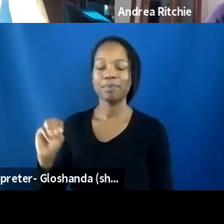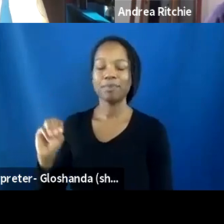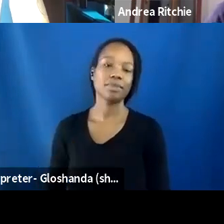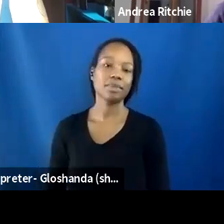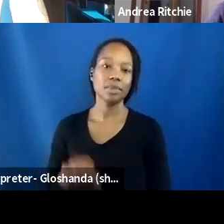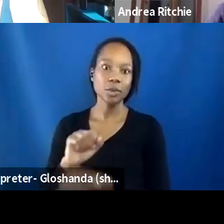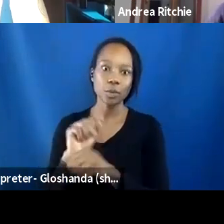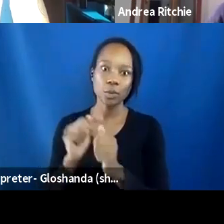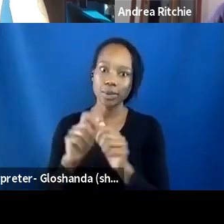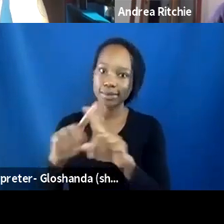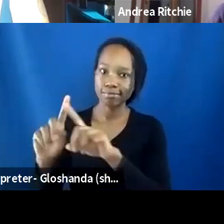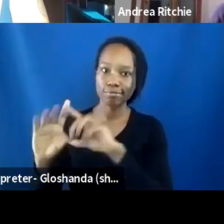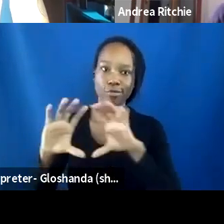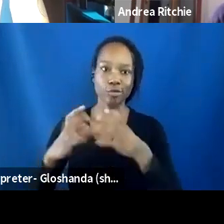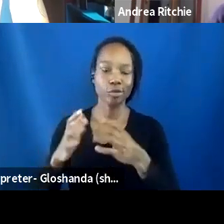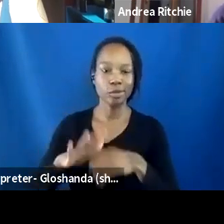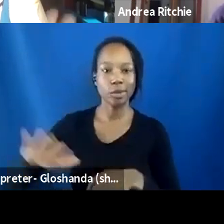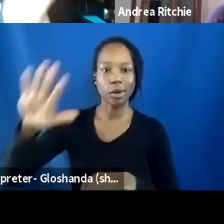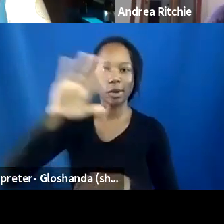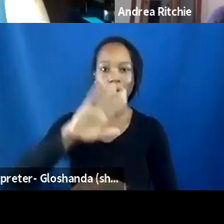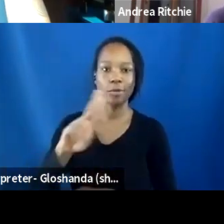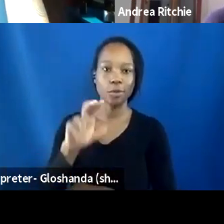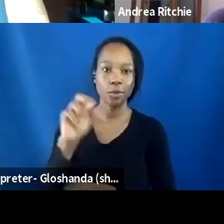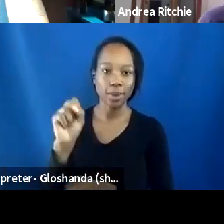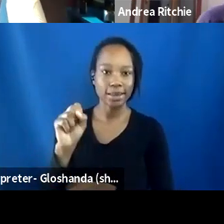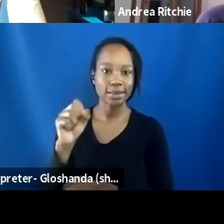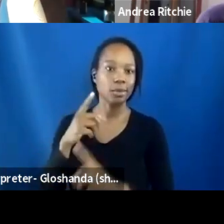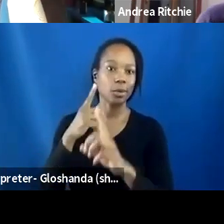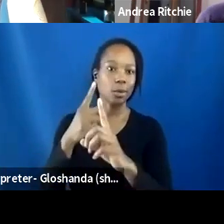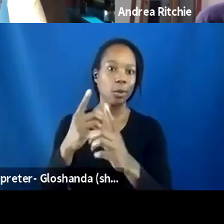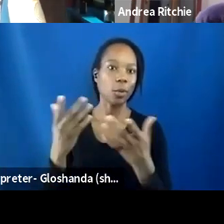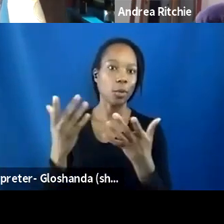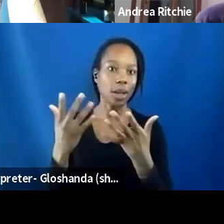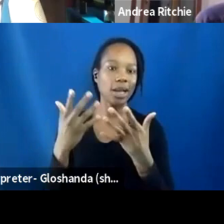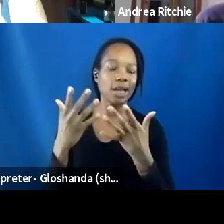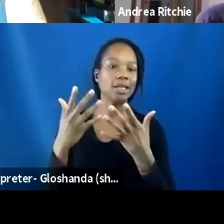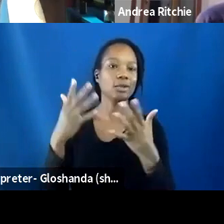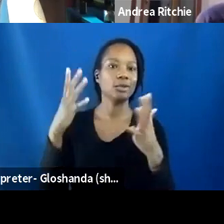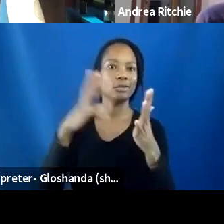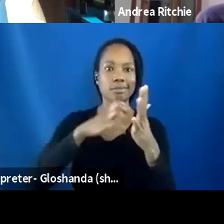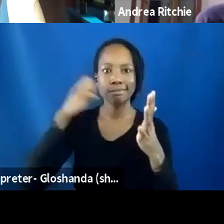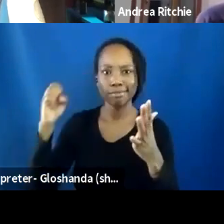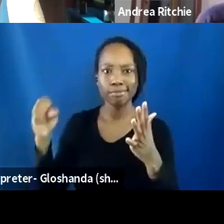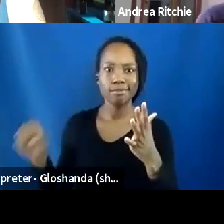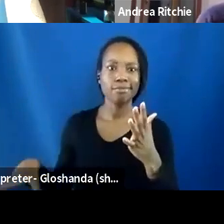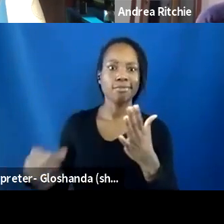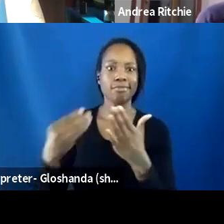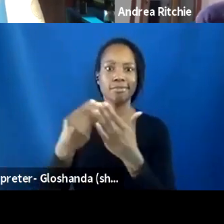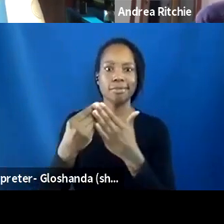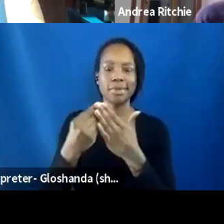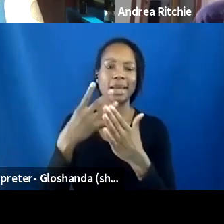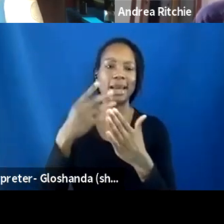to defund and abolish policing. Welcome everyone. We are gonna get into it now.